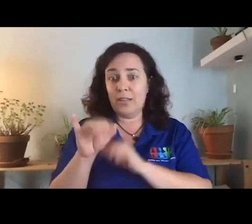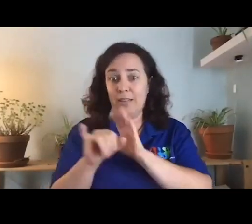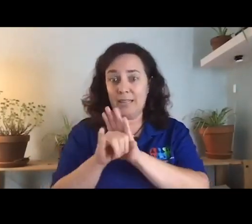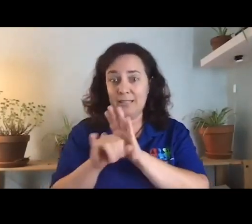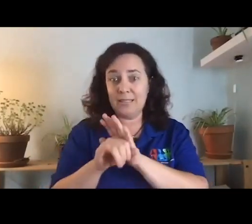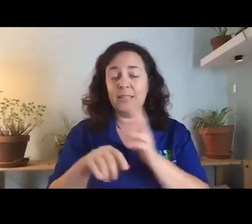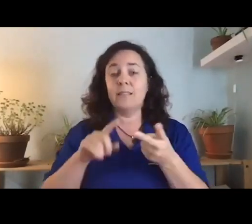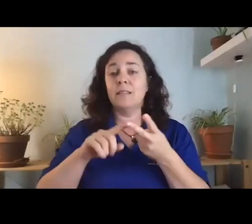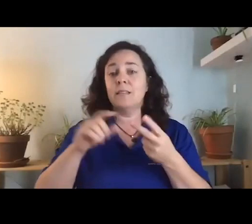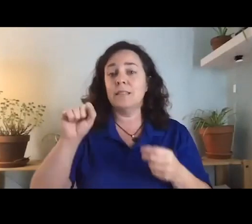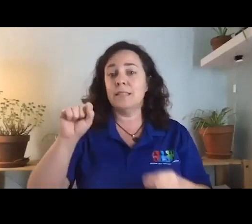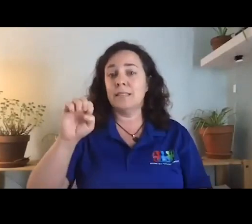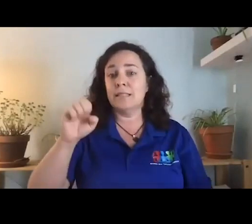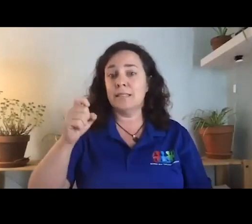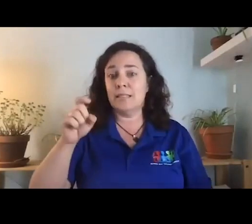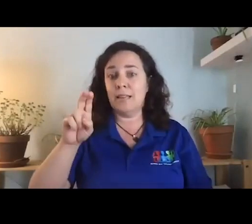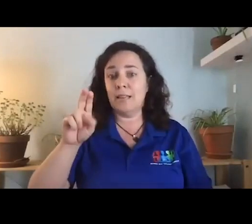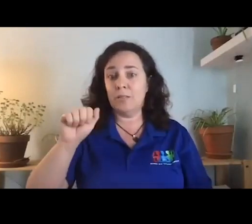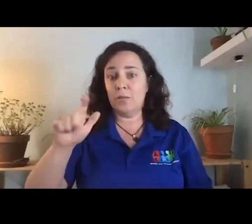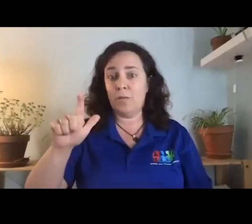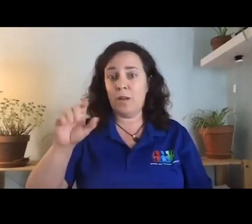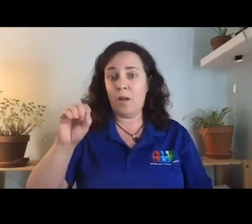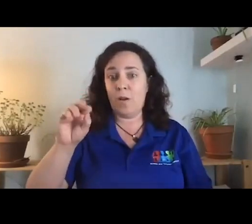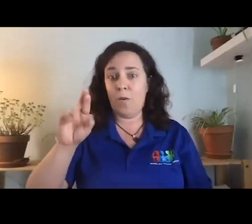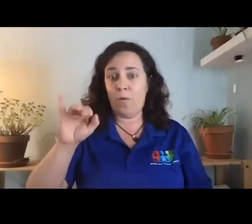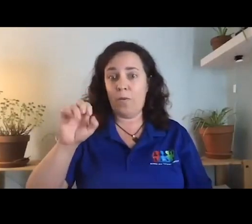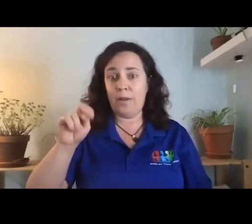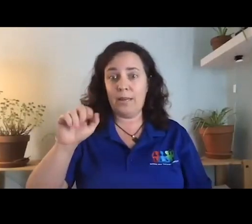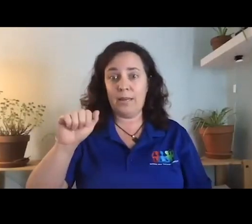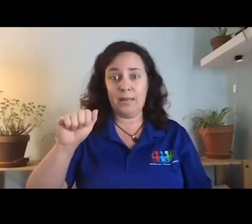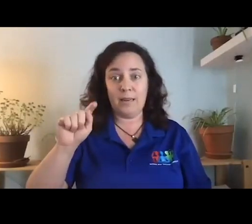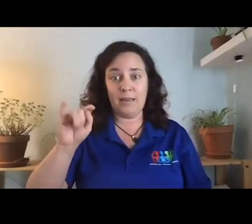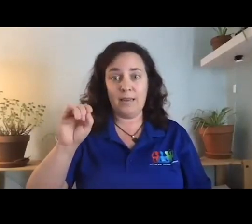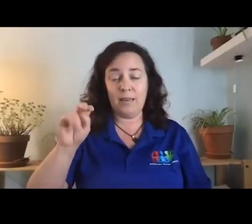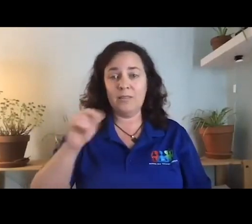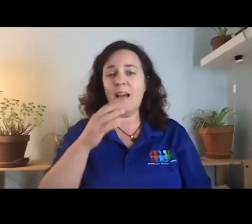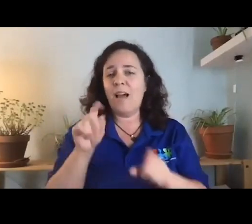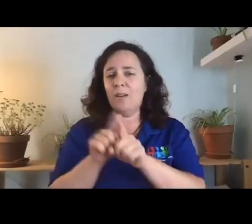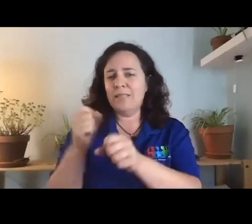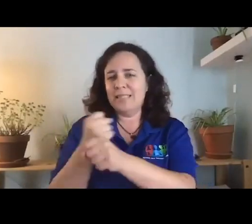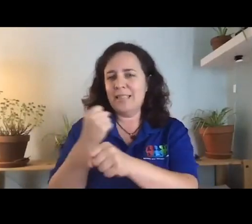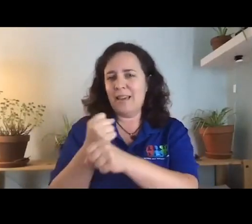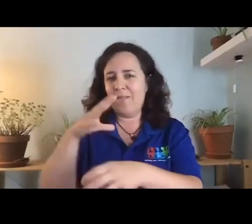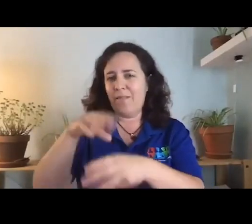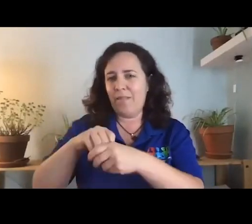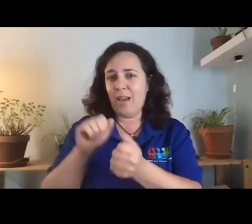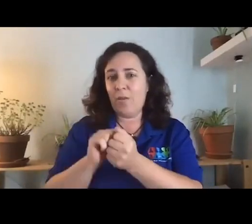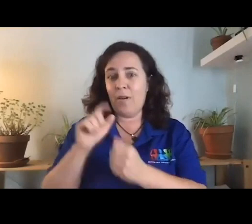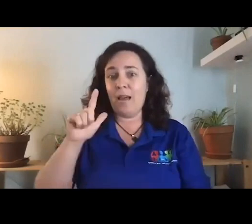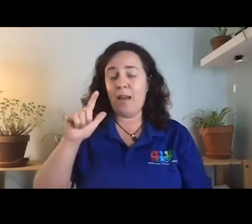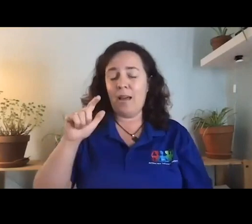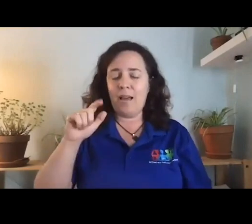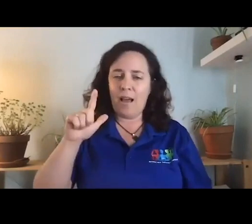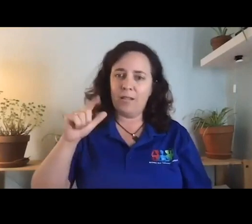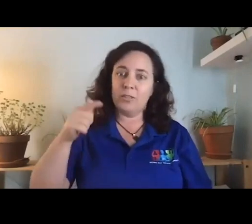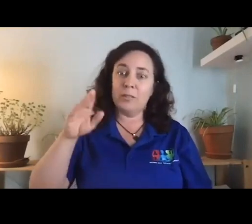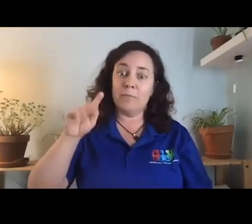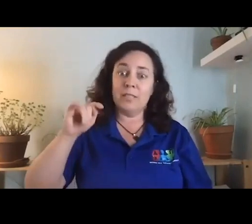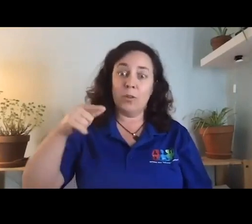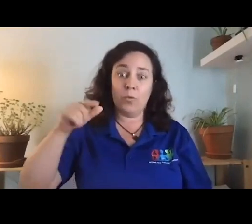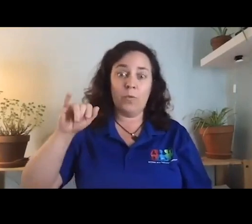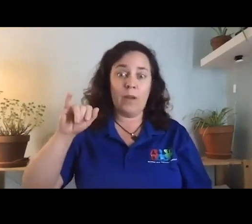The content will address issues around gender identity, sexual orientation, and some statistics